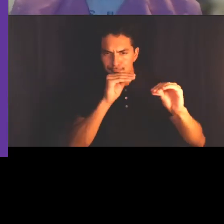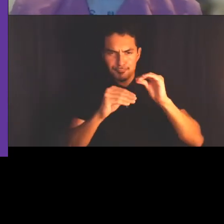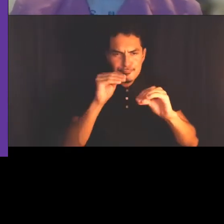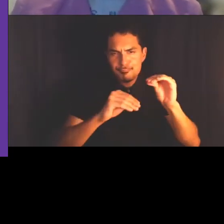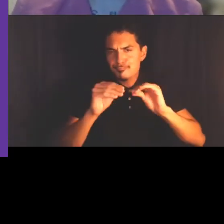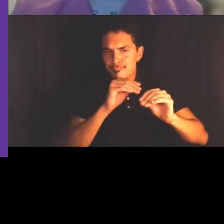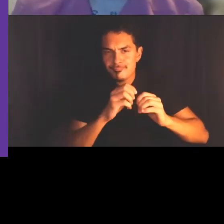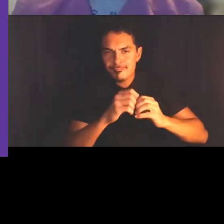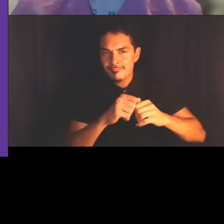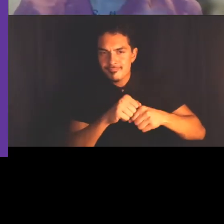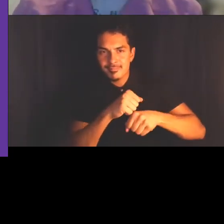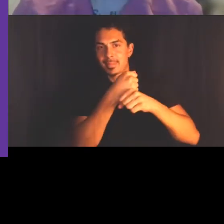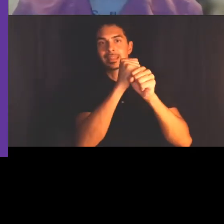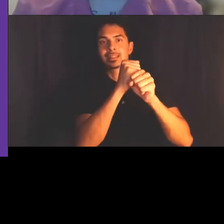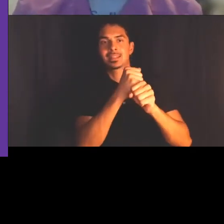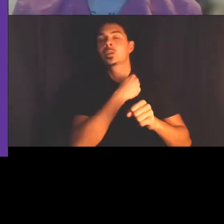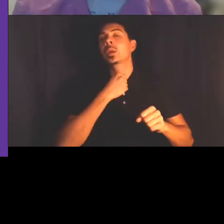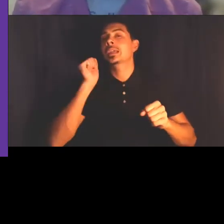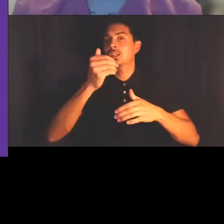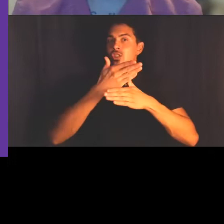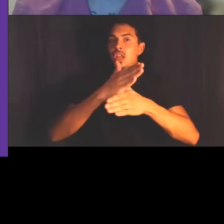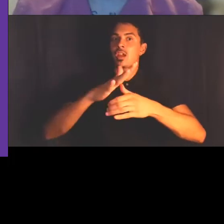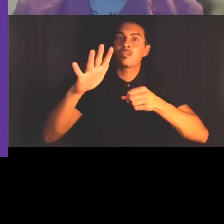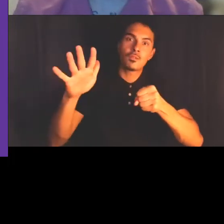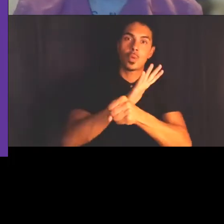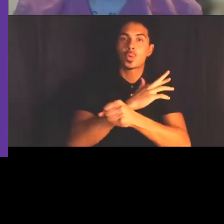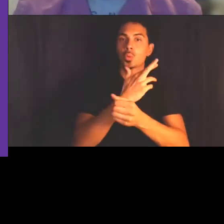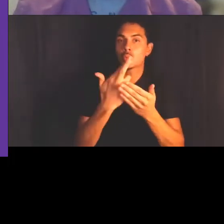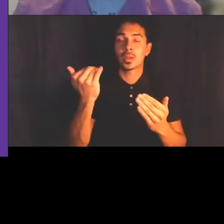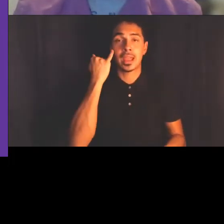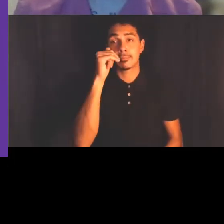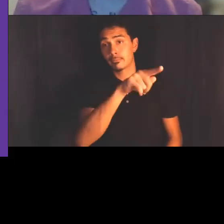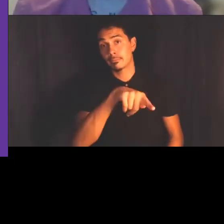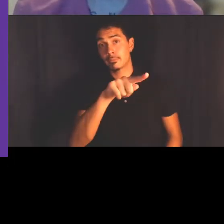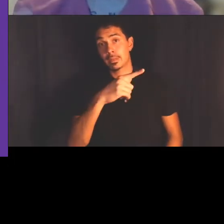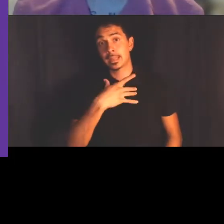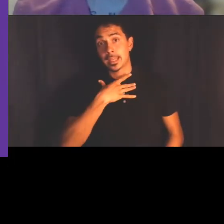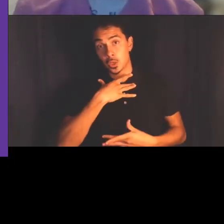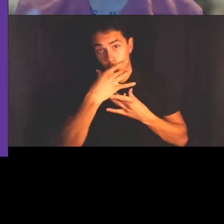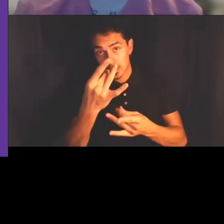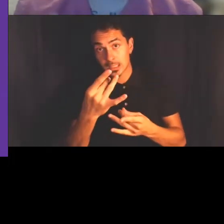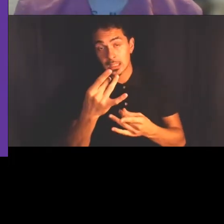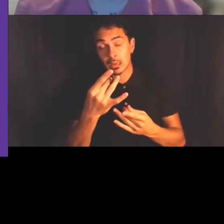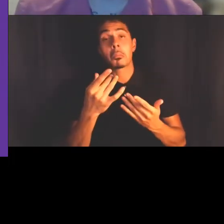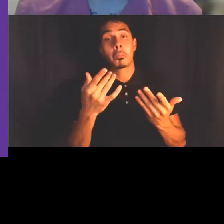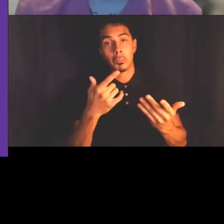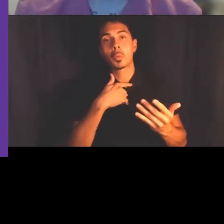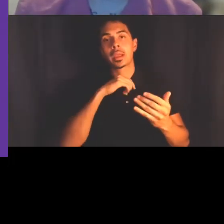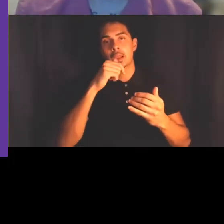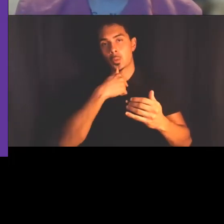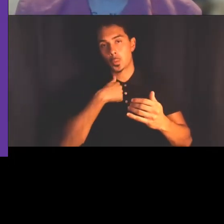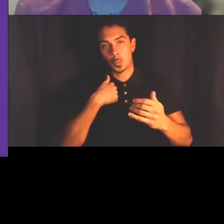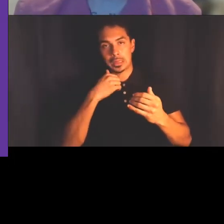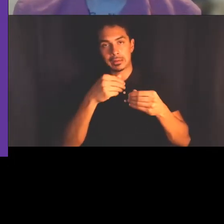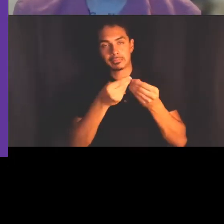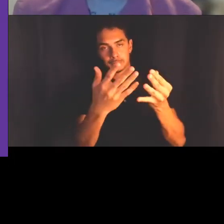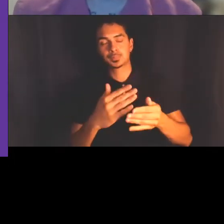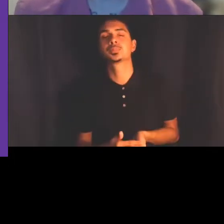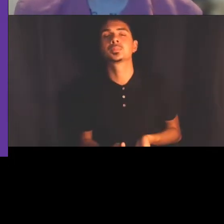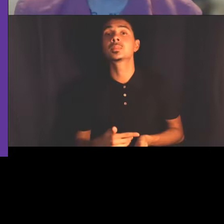We can also share the full resource if folks are interested, but we helped create a guide about what birth control